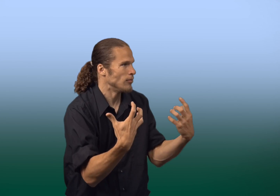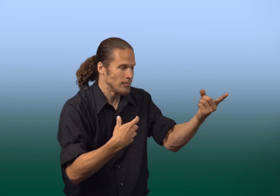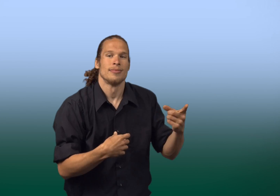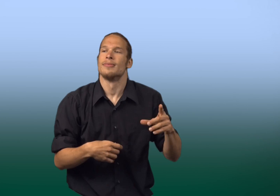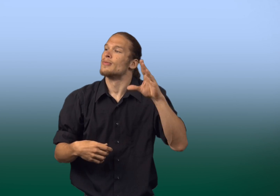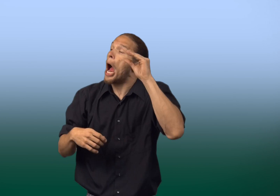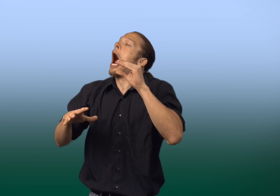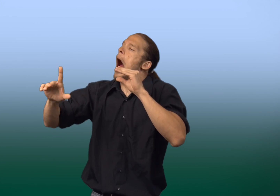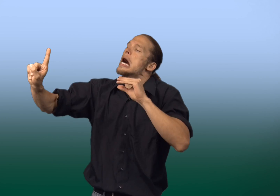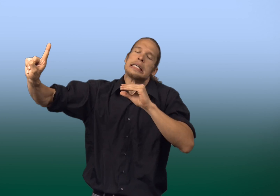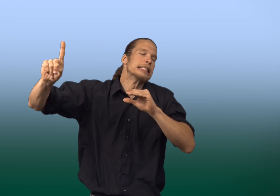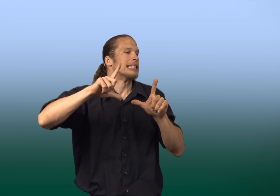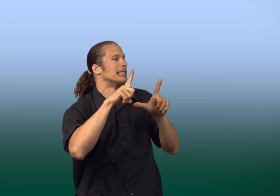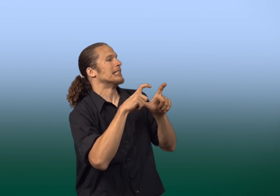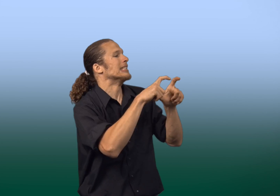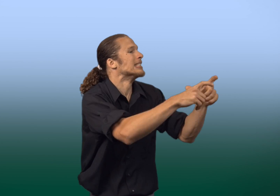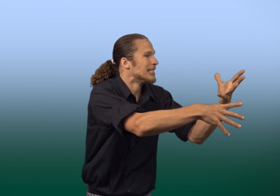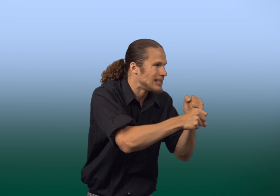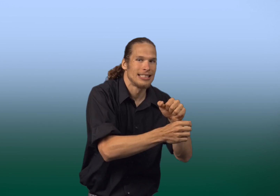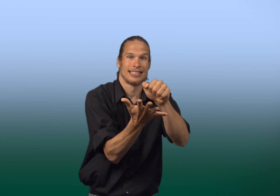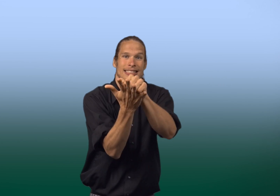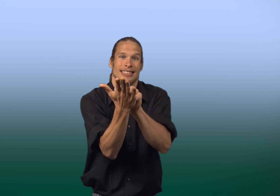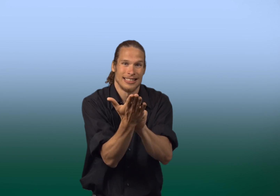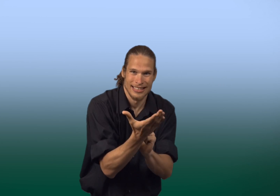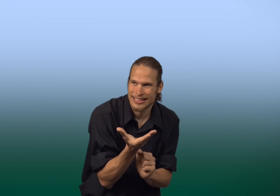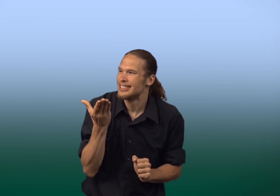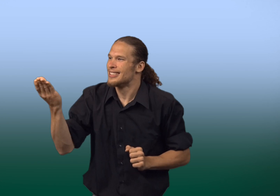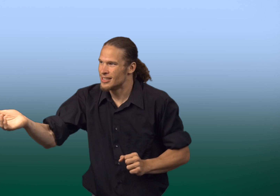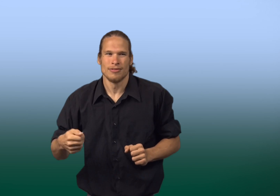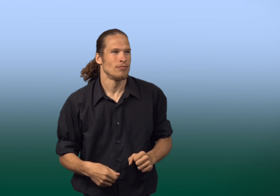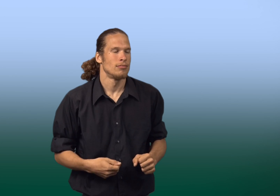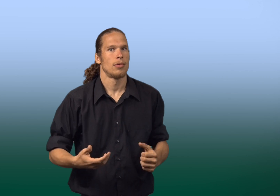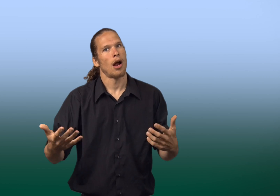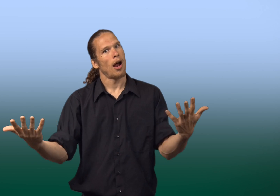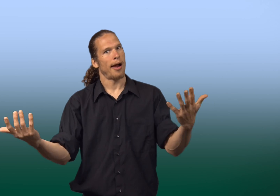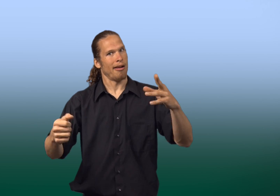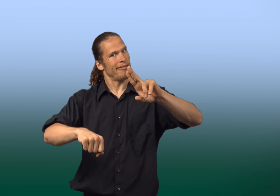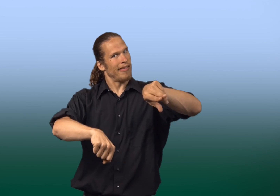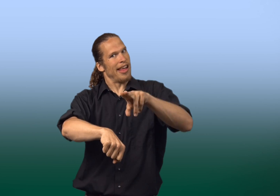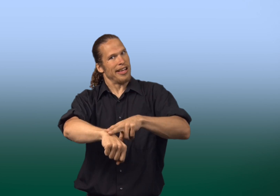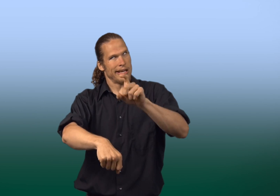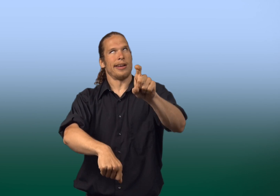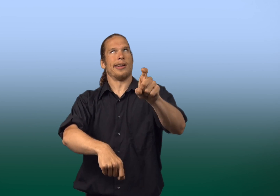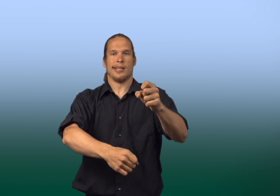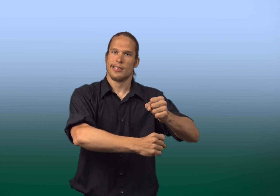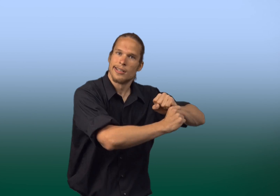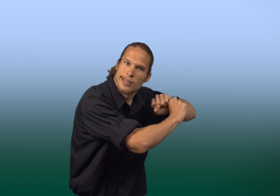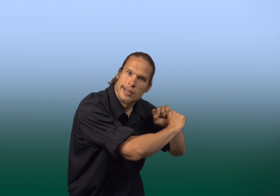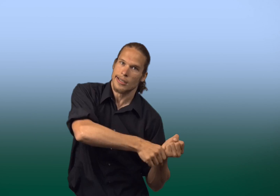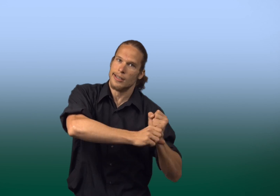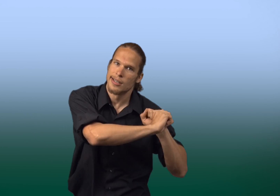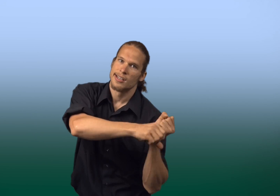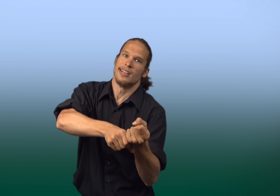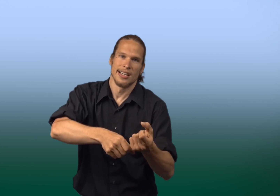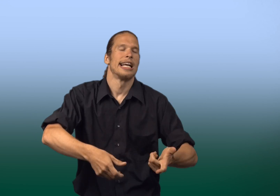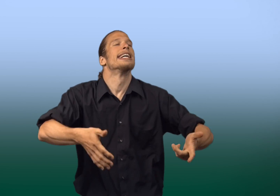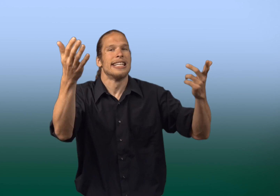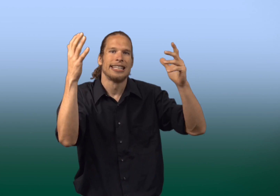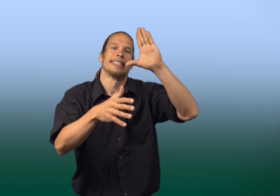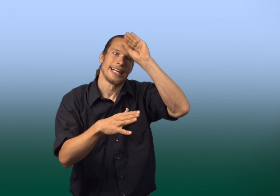And the boy said: Okay one second, and ran and got a baseball glove to give to the dog. Then of course you would need a bat in this situation.